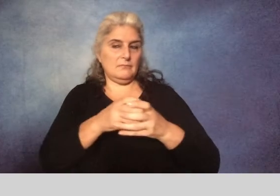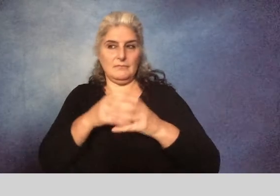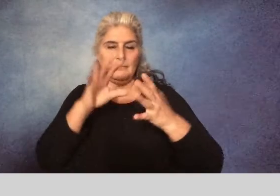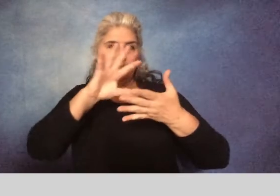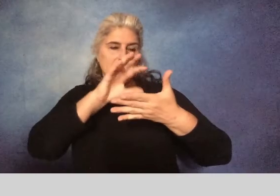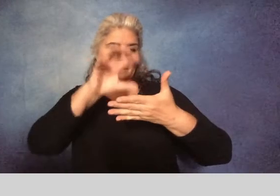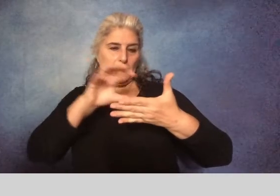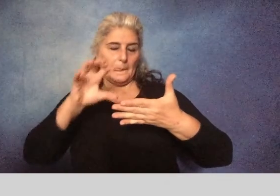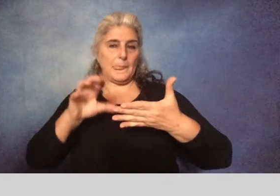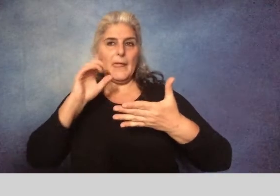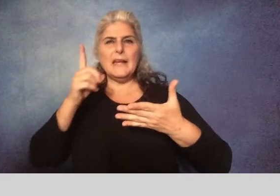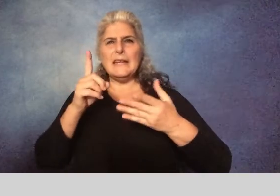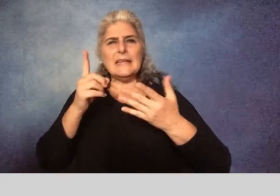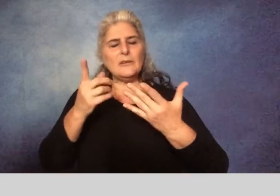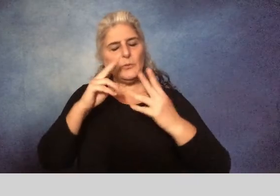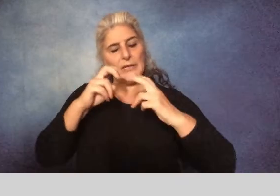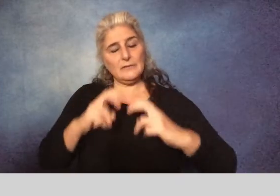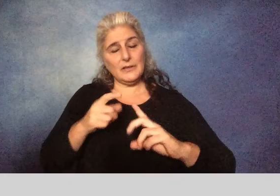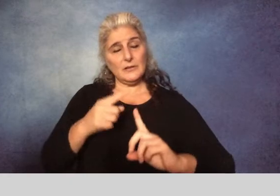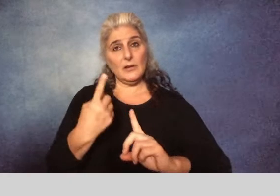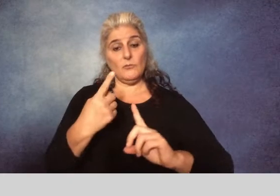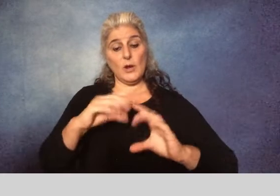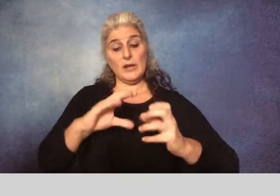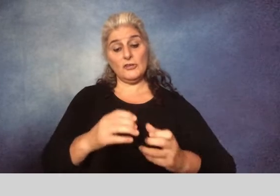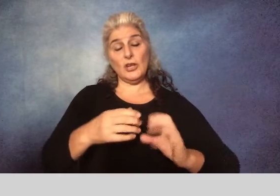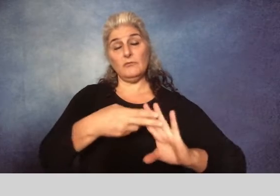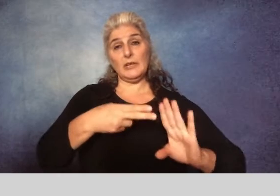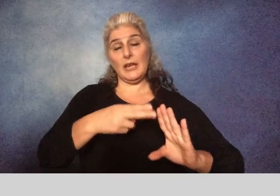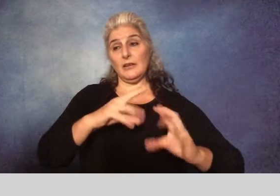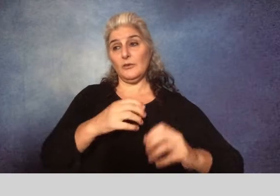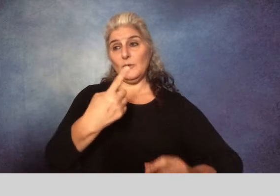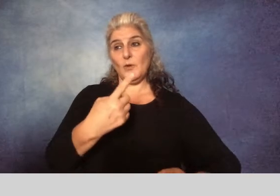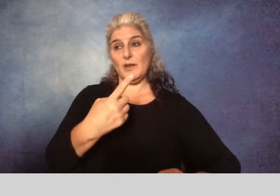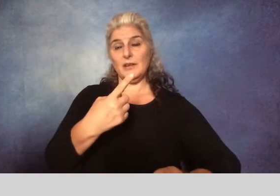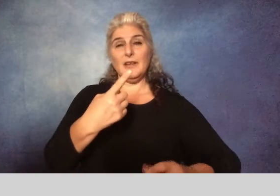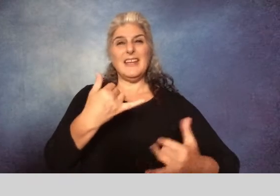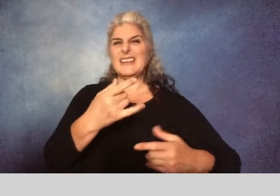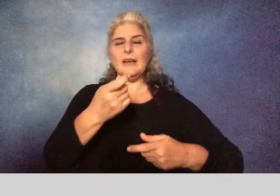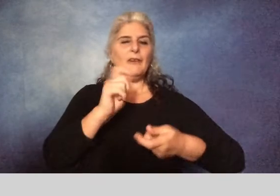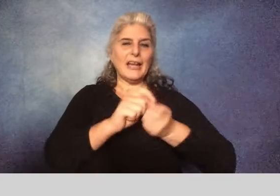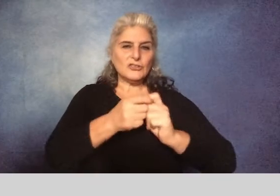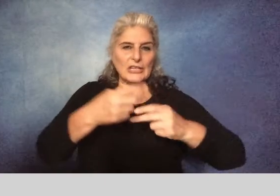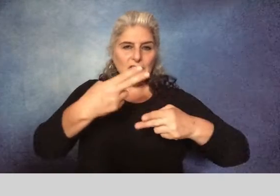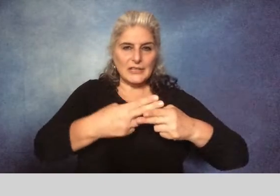This is a closer look at the genre category one from an earlier slide which I renamed to Folk-Singer Songwriter.